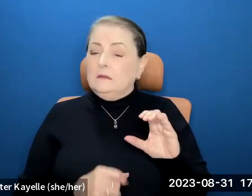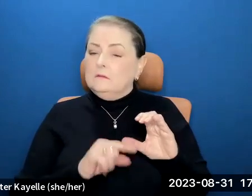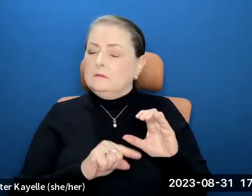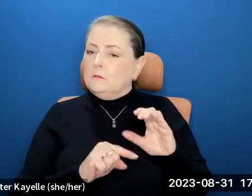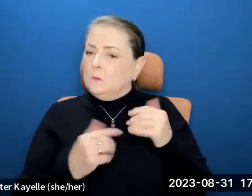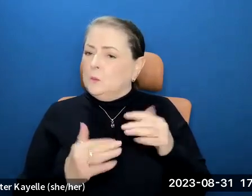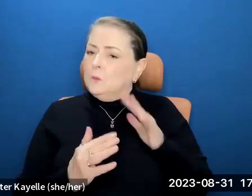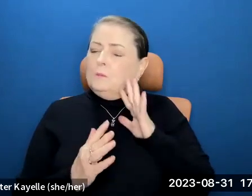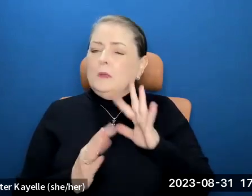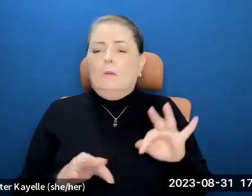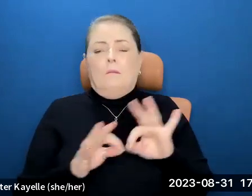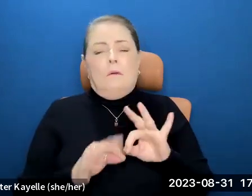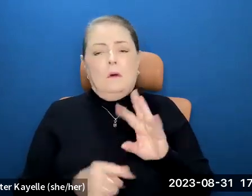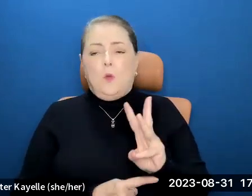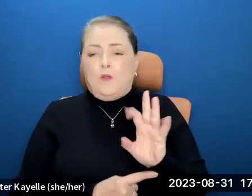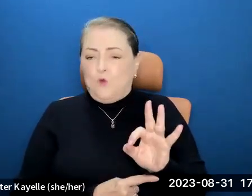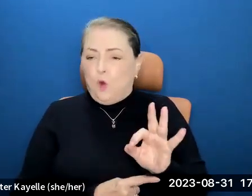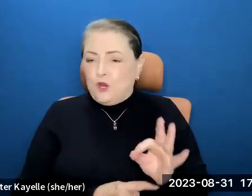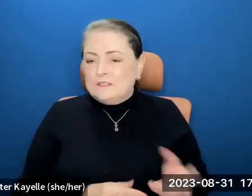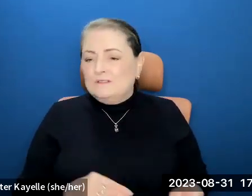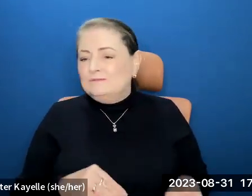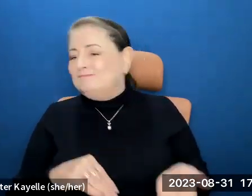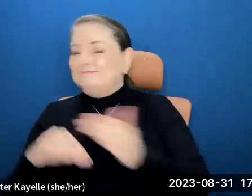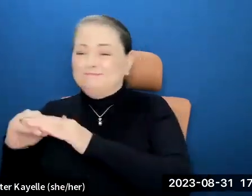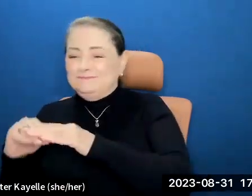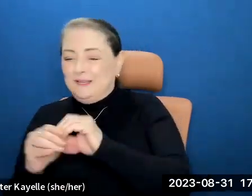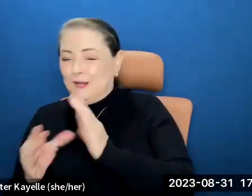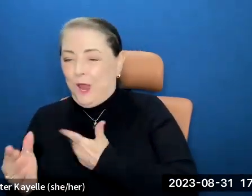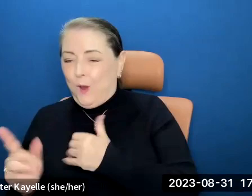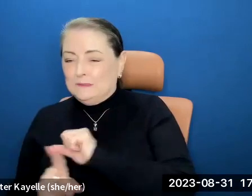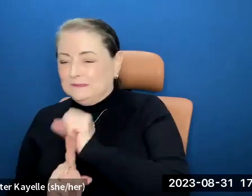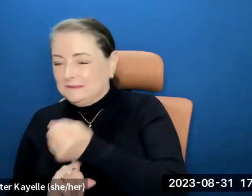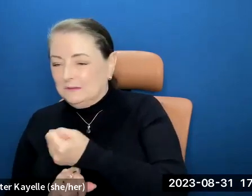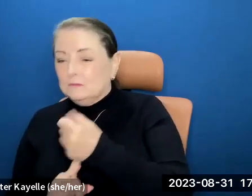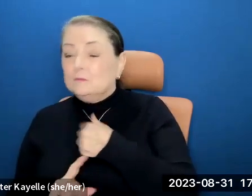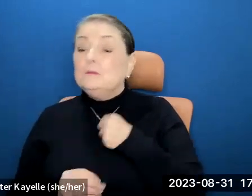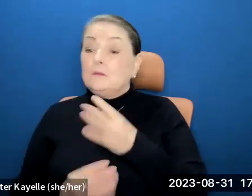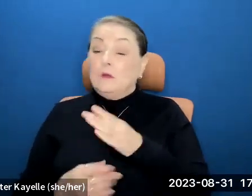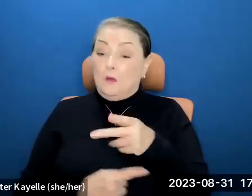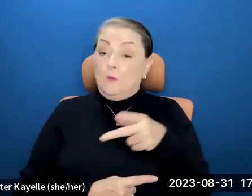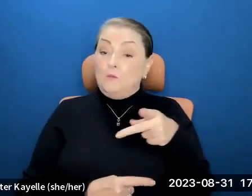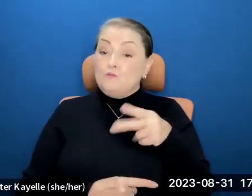significant Workforce multipliers in our setting we provide in addition to primary care we also